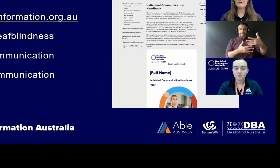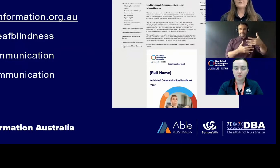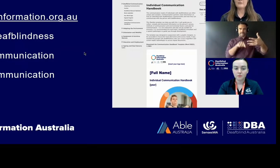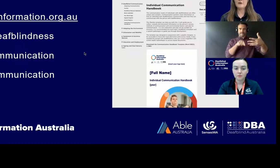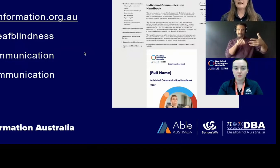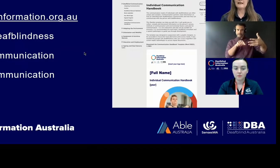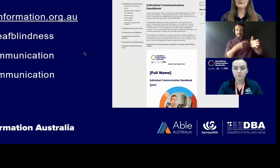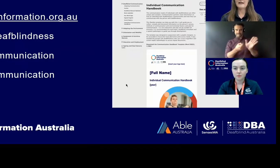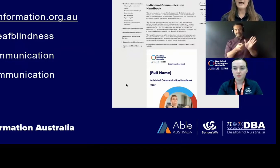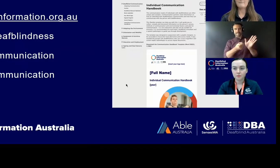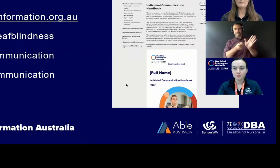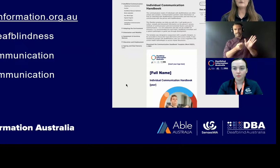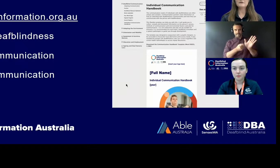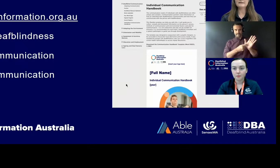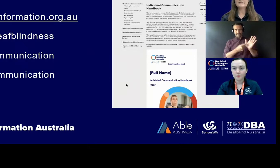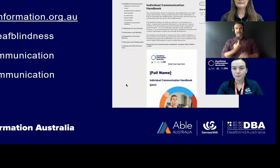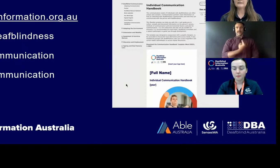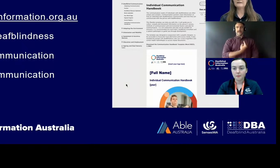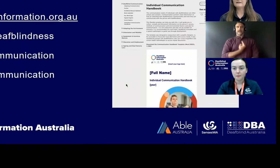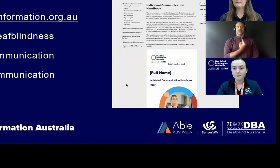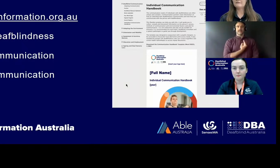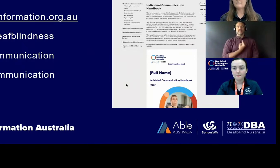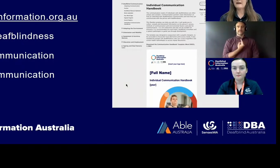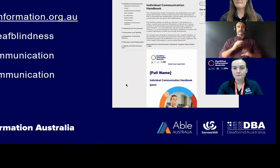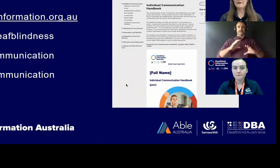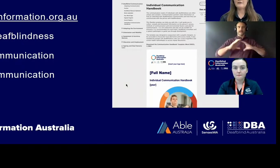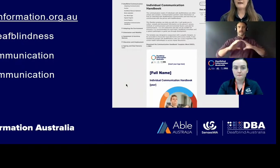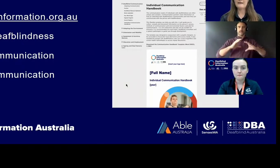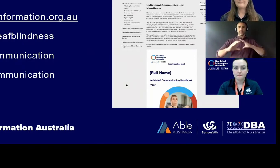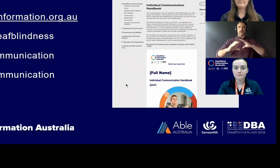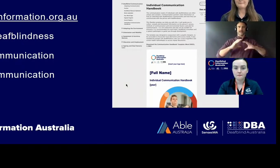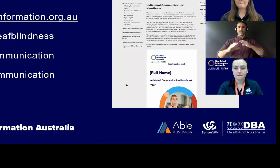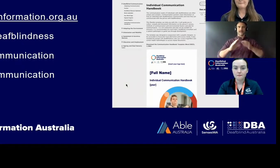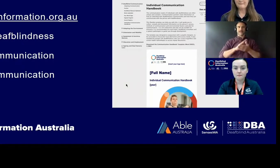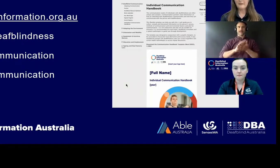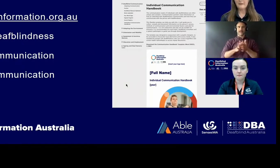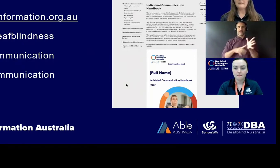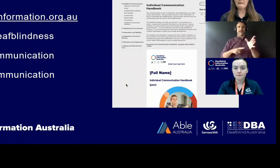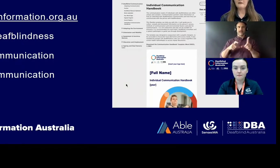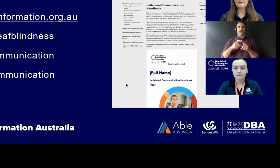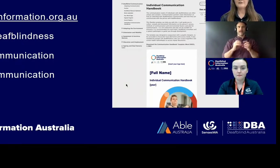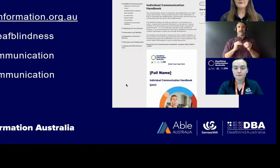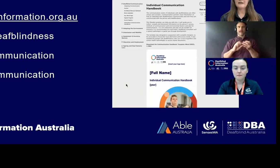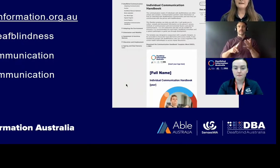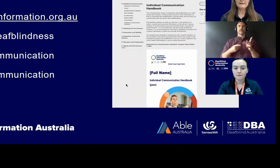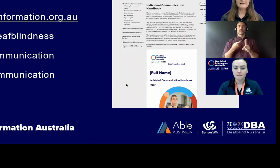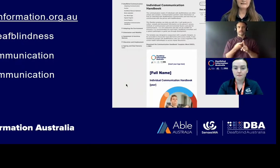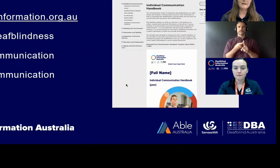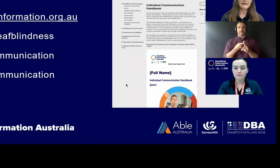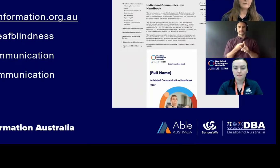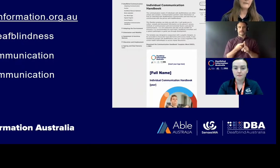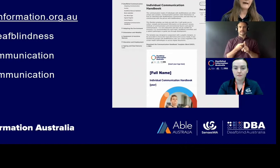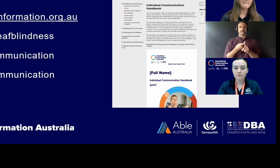communication handbook" from that menu there. Then on screen is displayed what that page